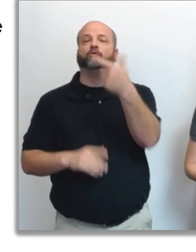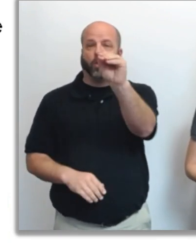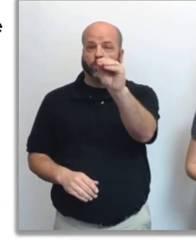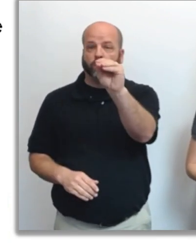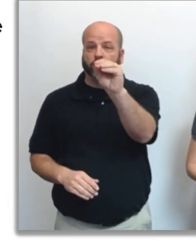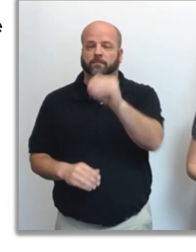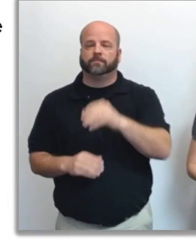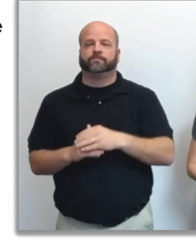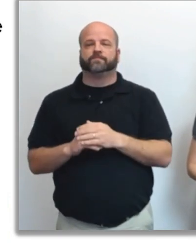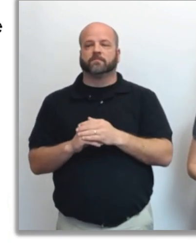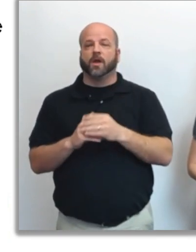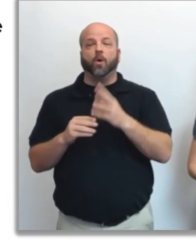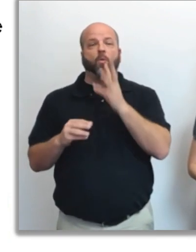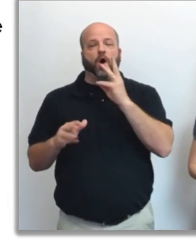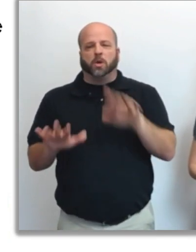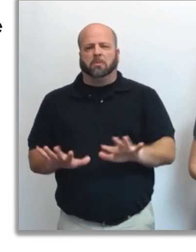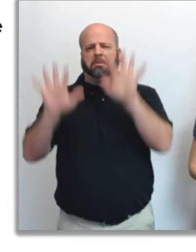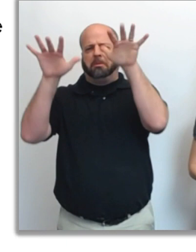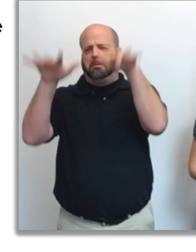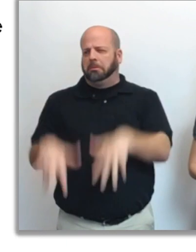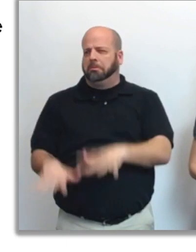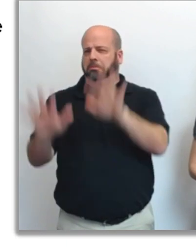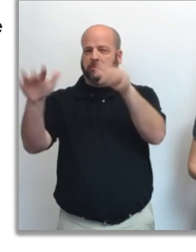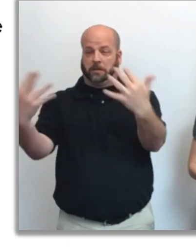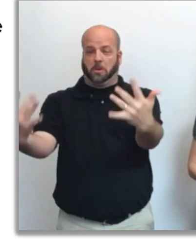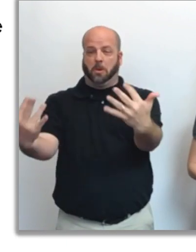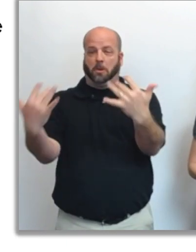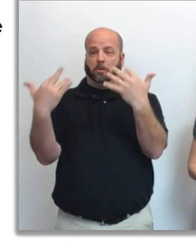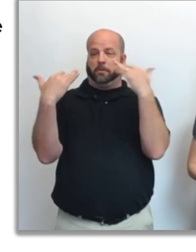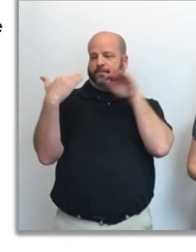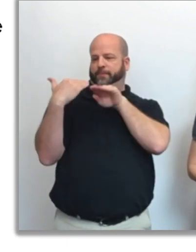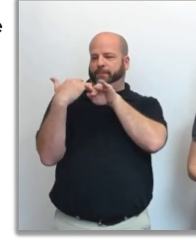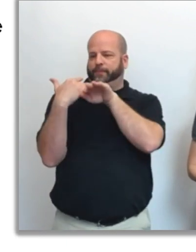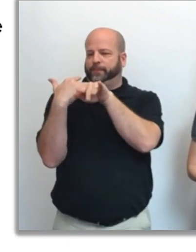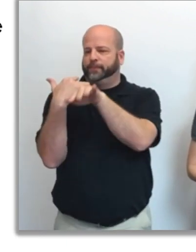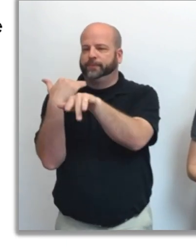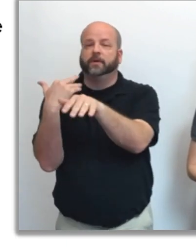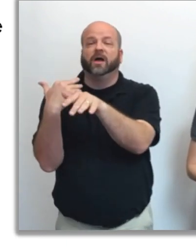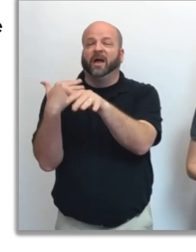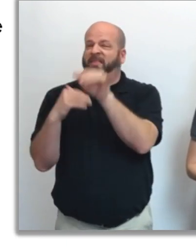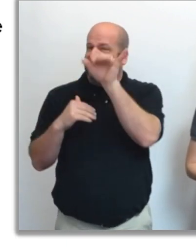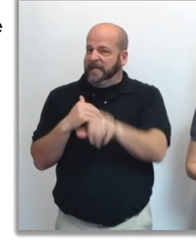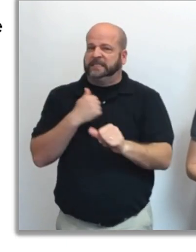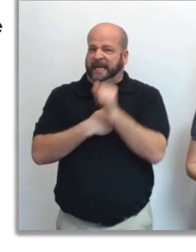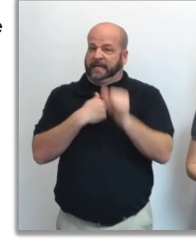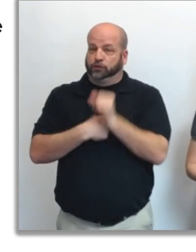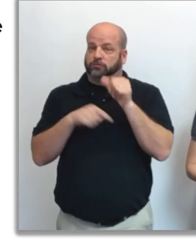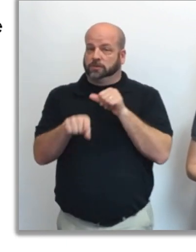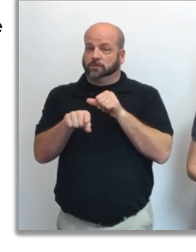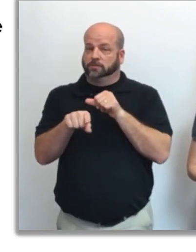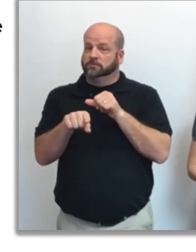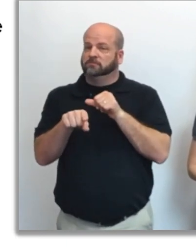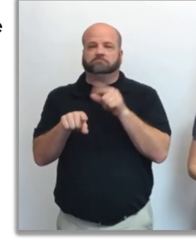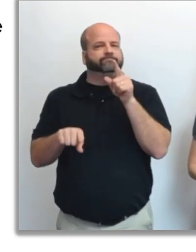Rip currents and rough seas are common before, during, and after a hurricane, which makes swimming very dangerous.